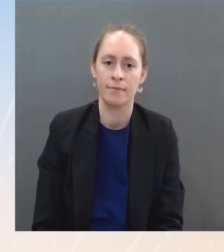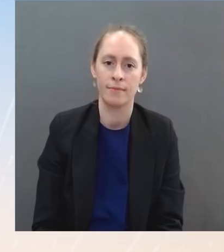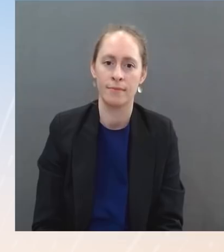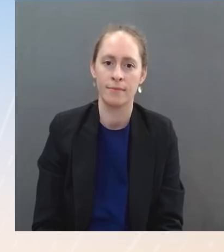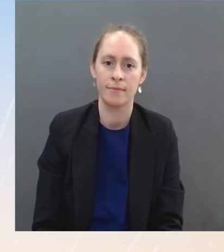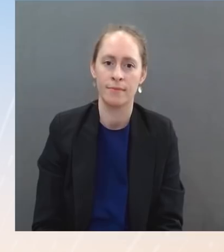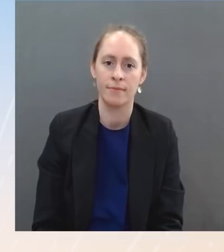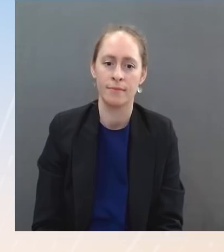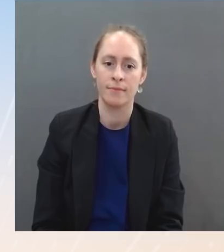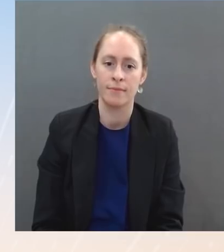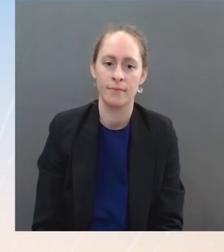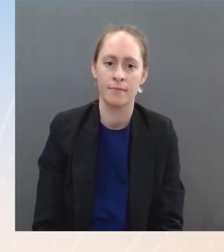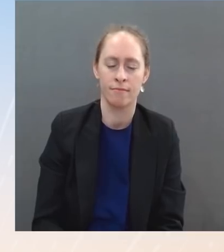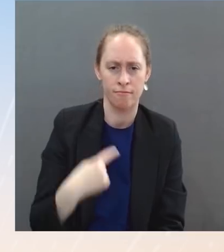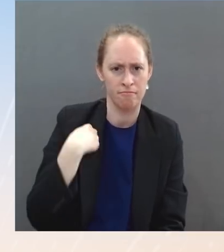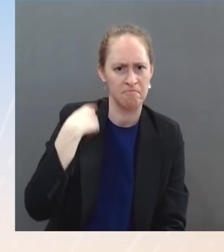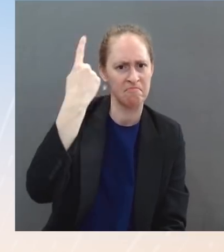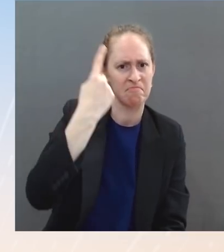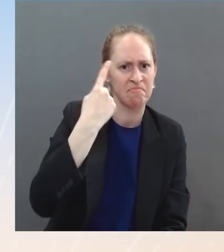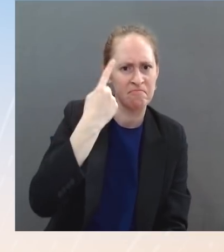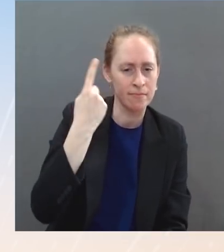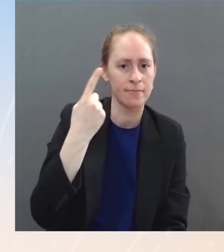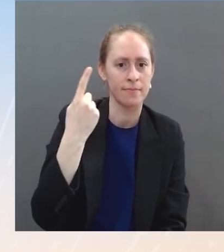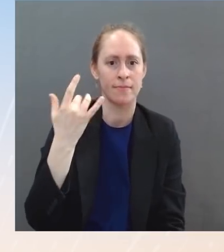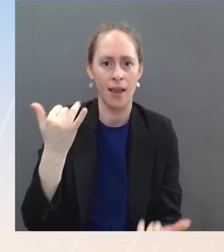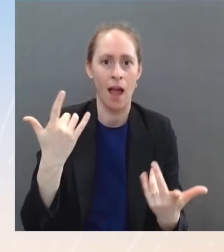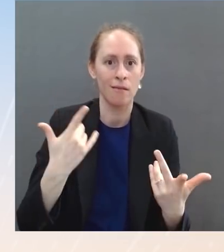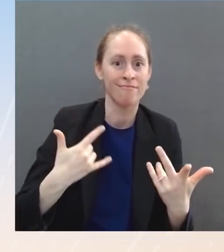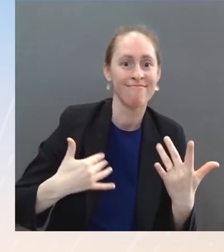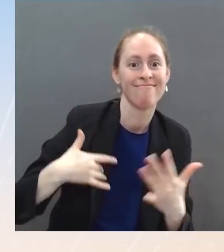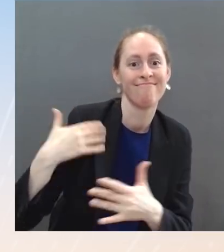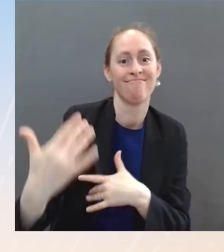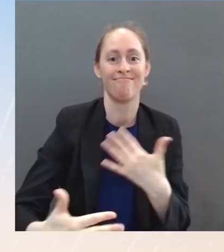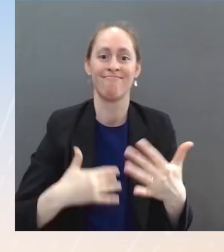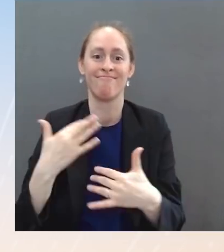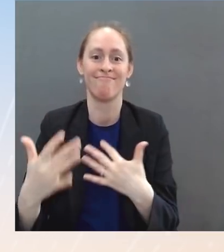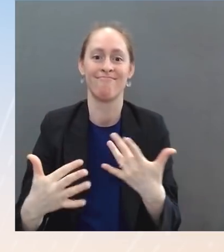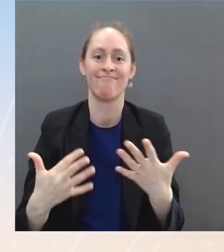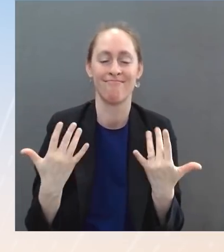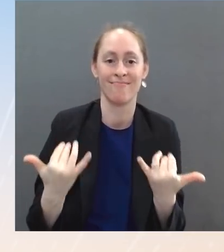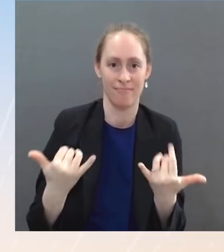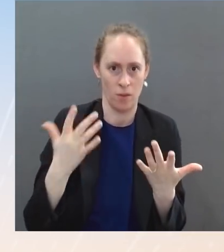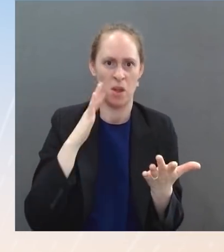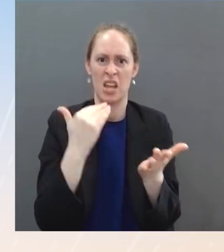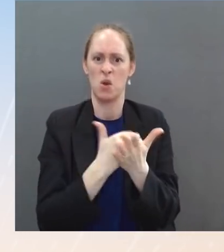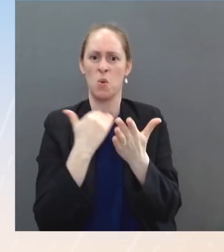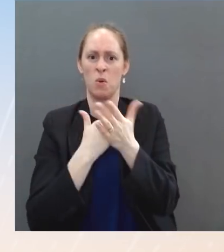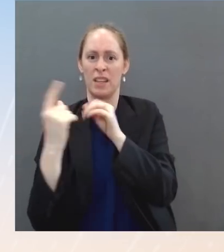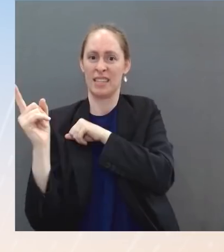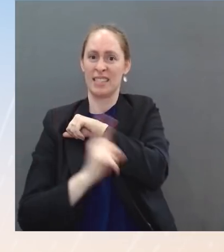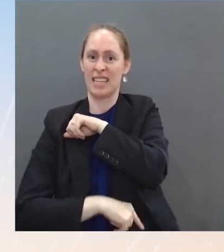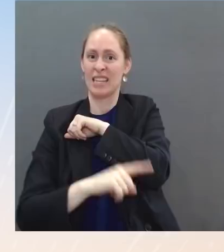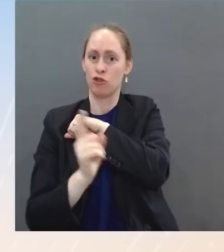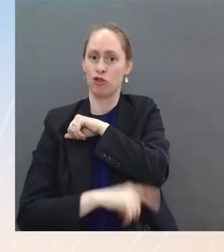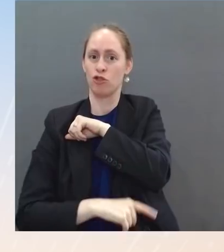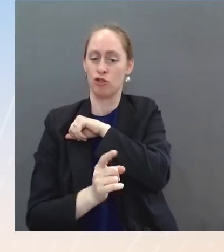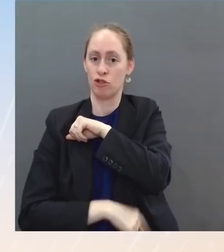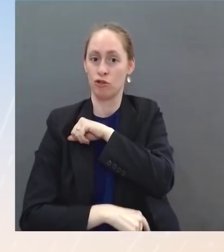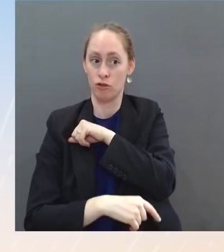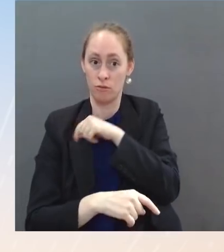is the administration going to be ramping up pressure on China and India to abide by existing sanctions? And what does that look like? I know Daleep Singh was just in India.